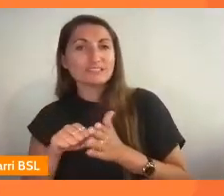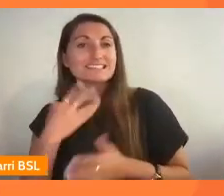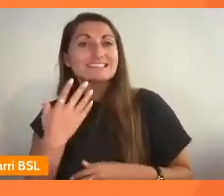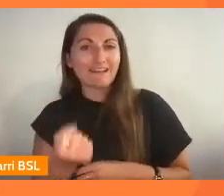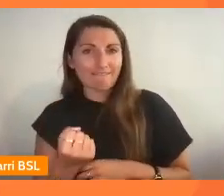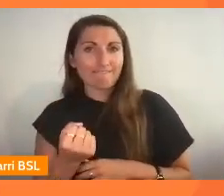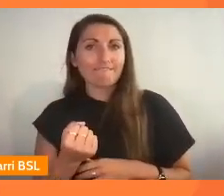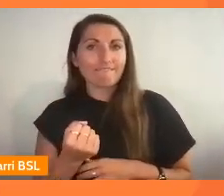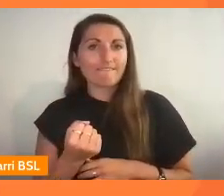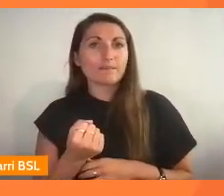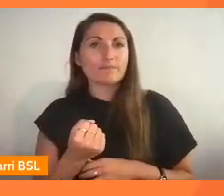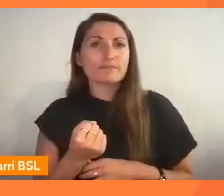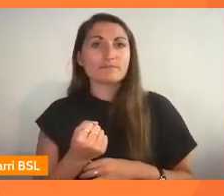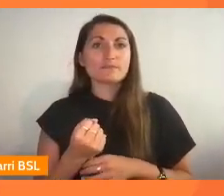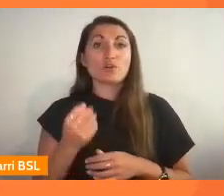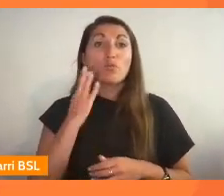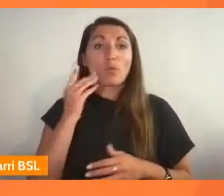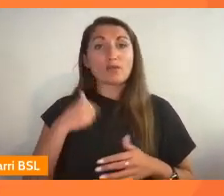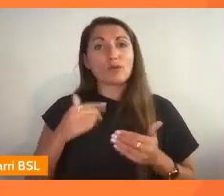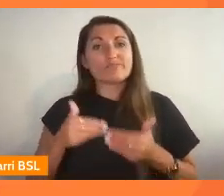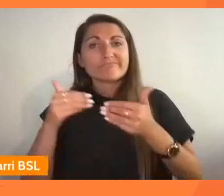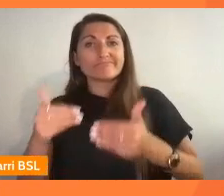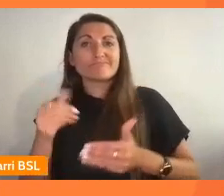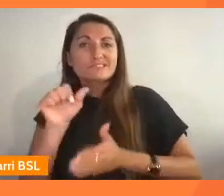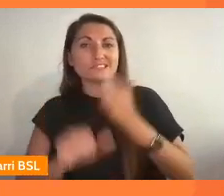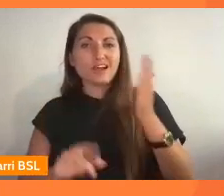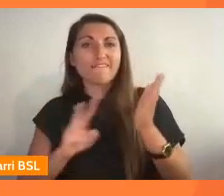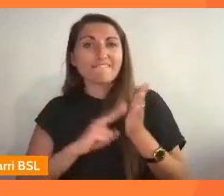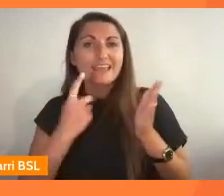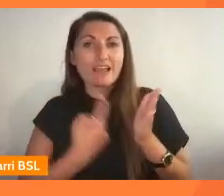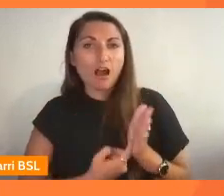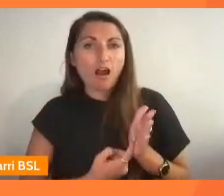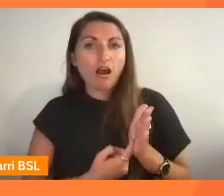So when we were stepping into VR and allowing individuals to be immersed